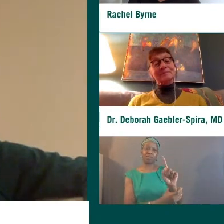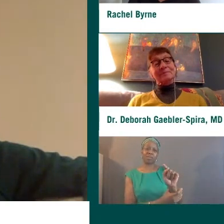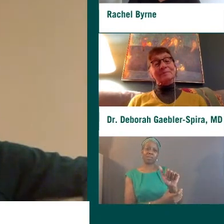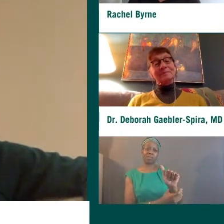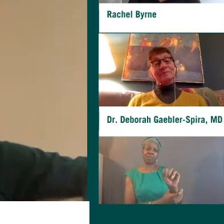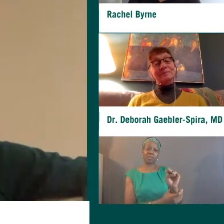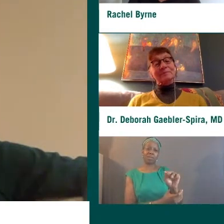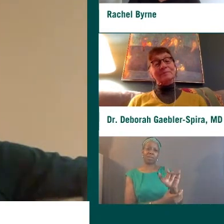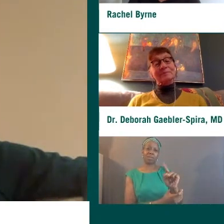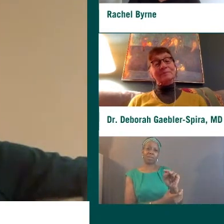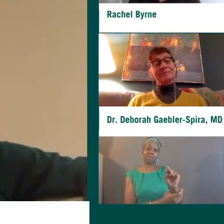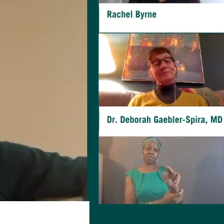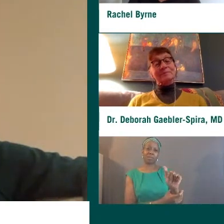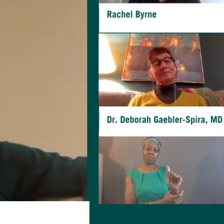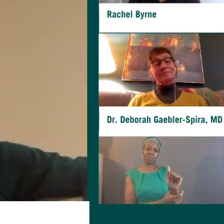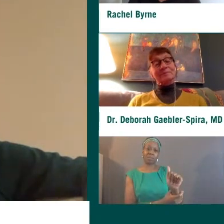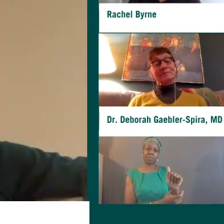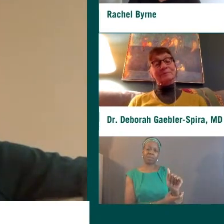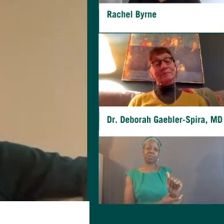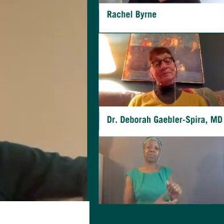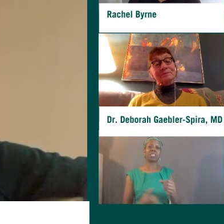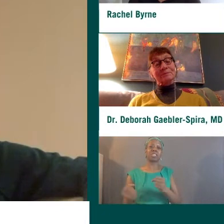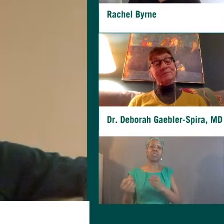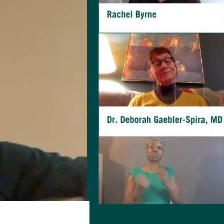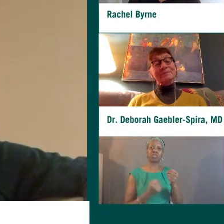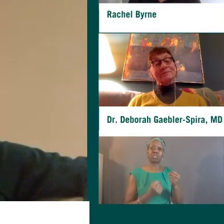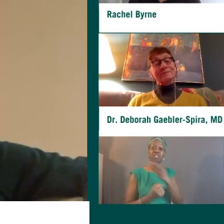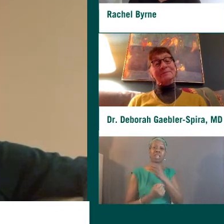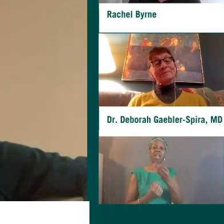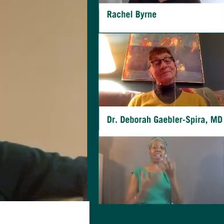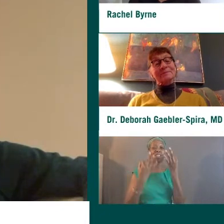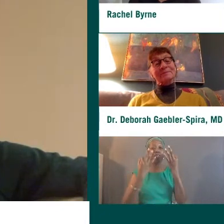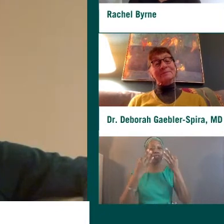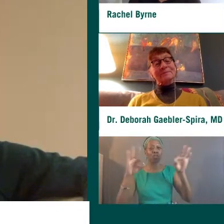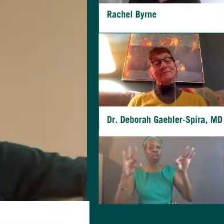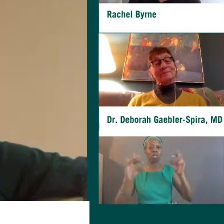and the freedom to express myself for a moment.